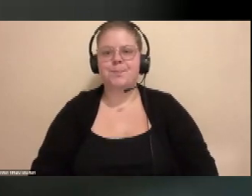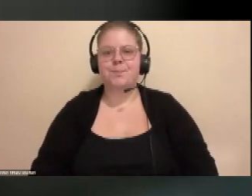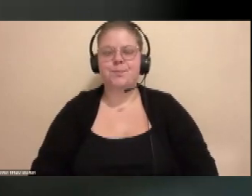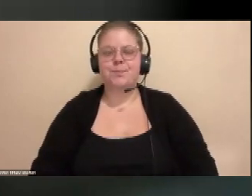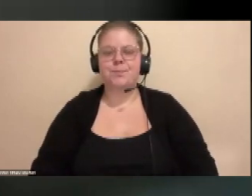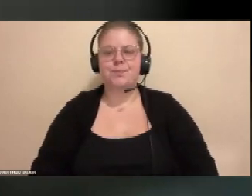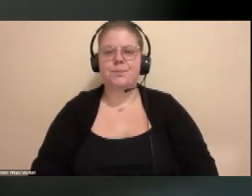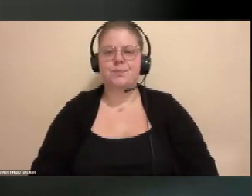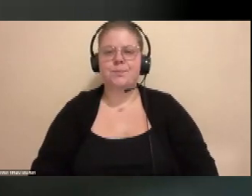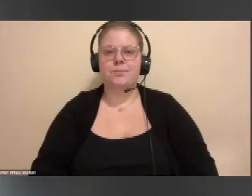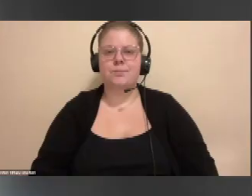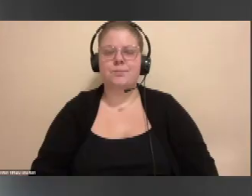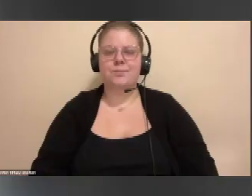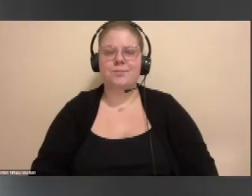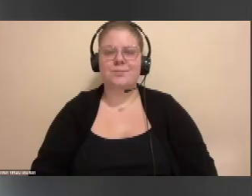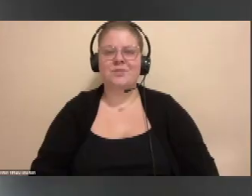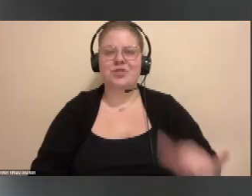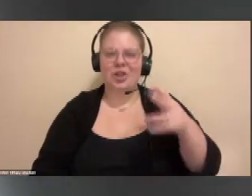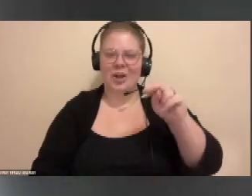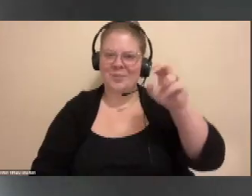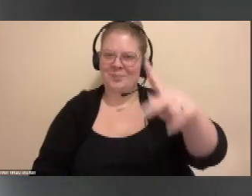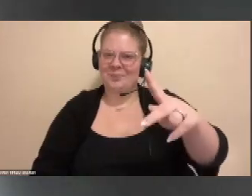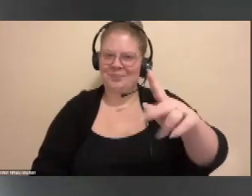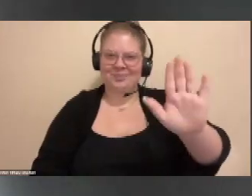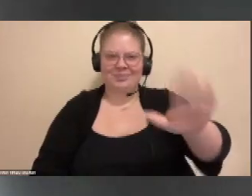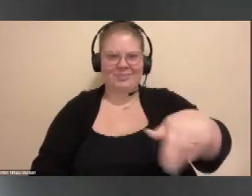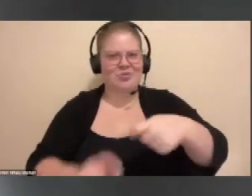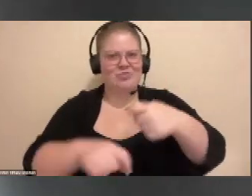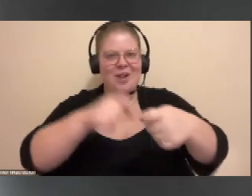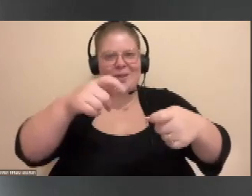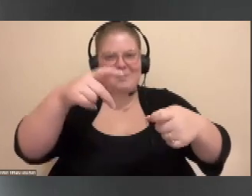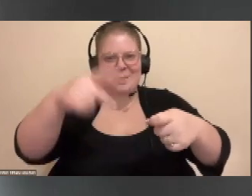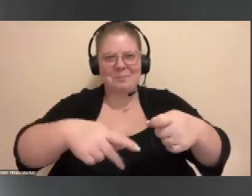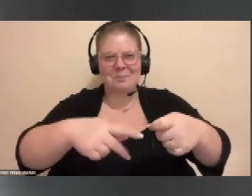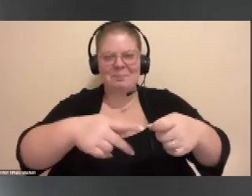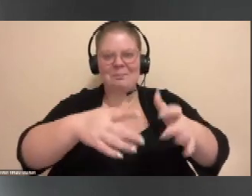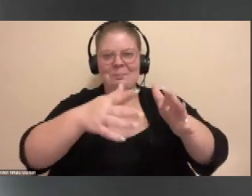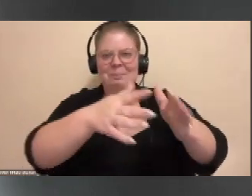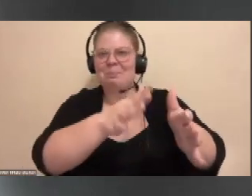All right, We're going to have to leave it there. I want to thank all of our panelists for